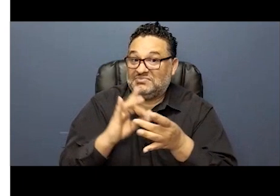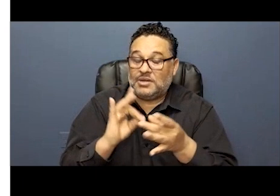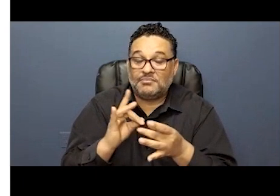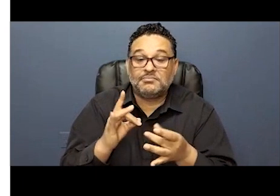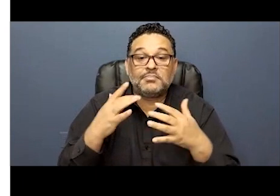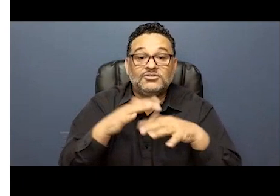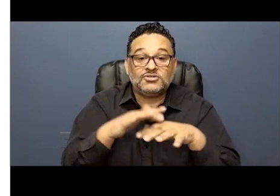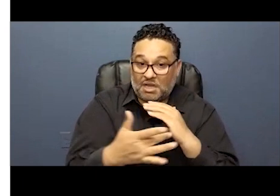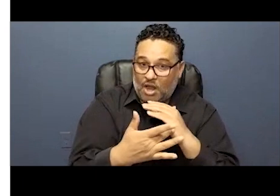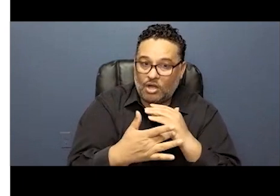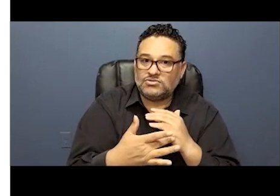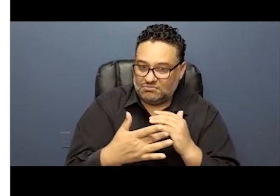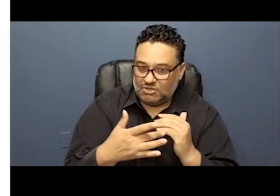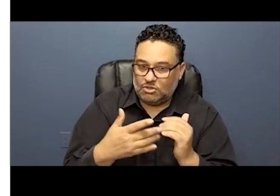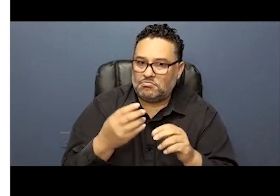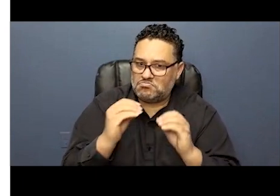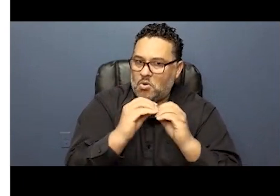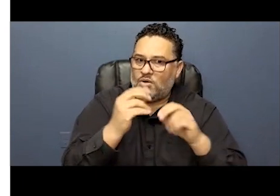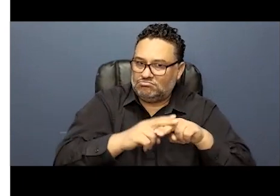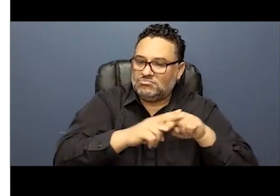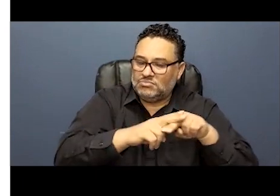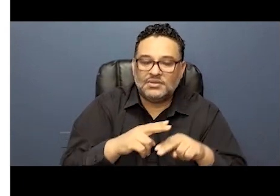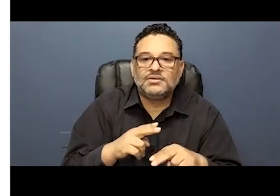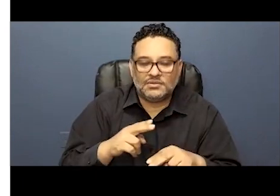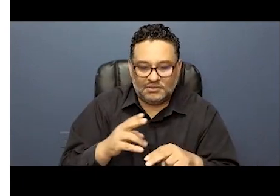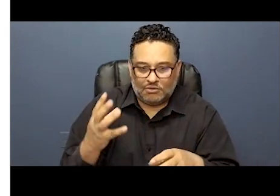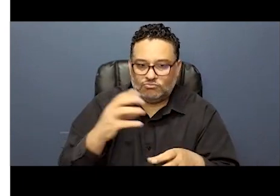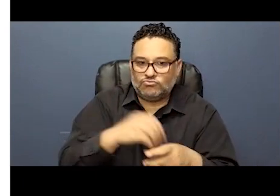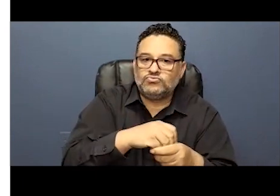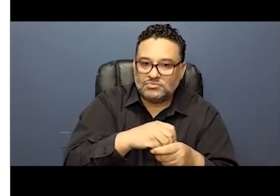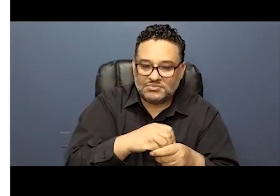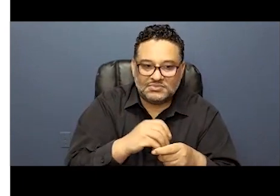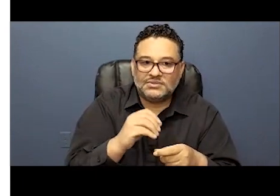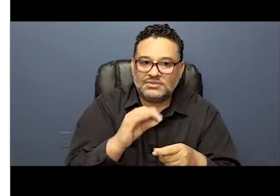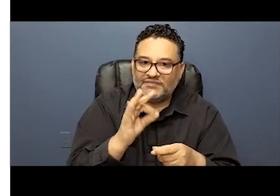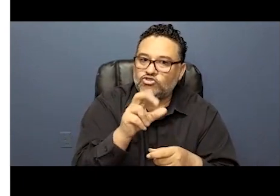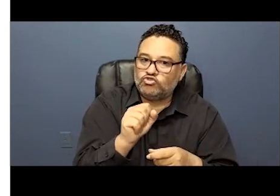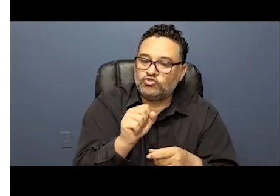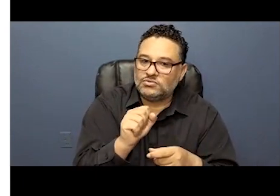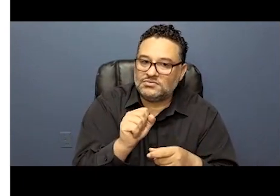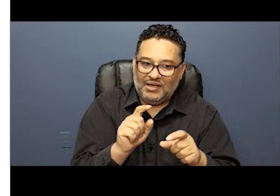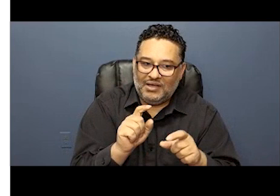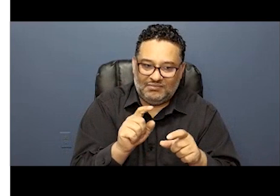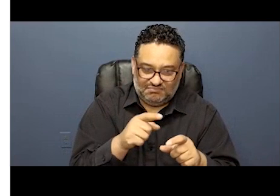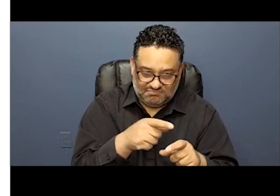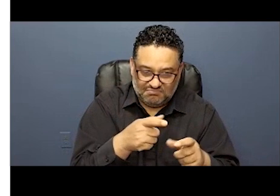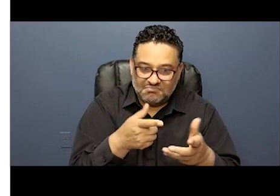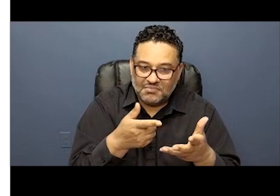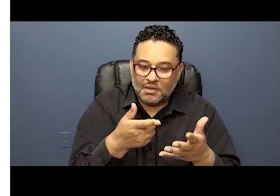accessibility features that either function as assistive technology or work alongside it.